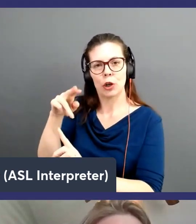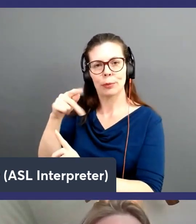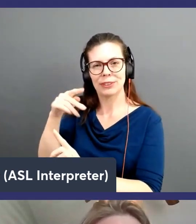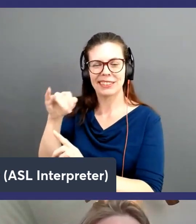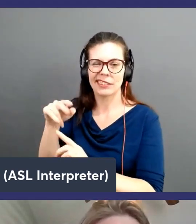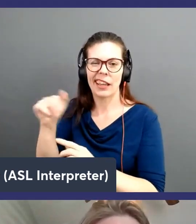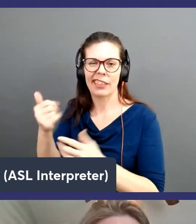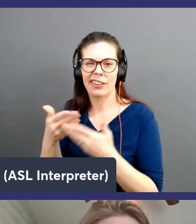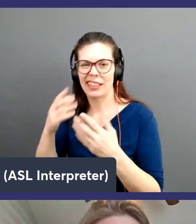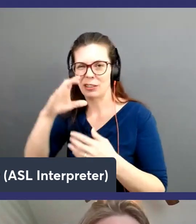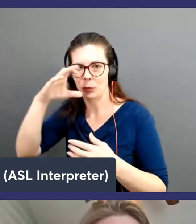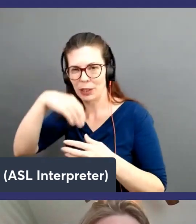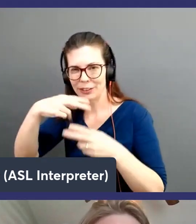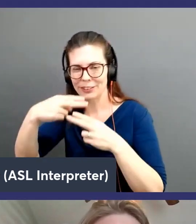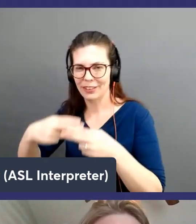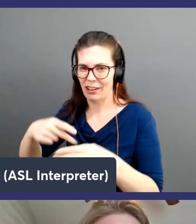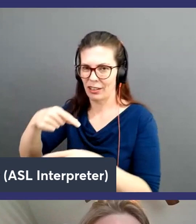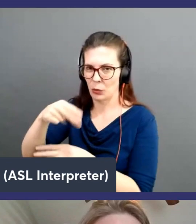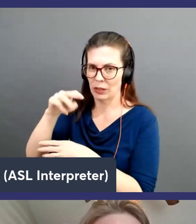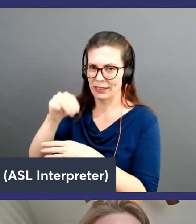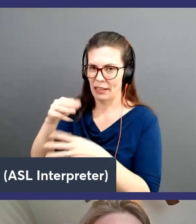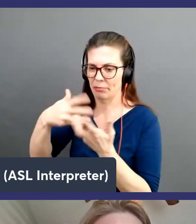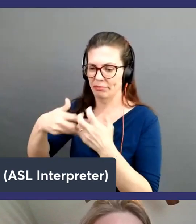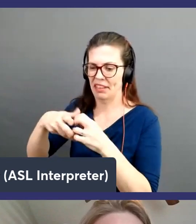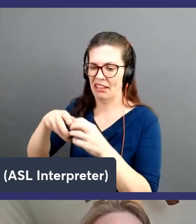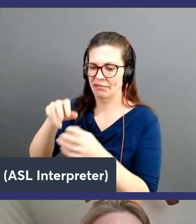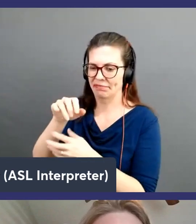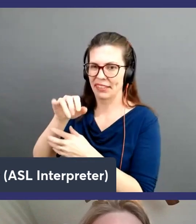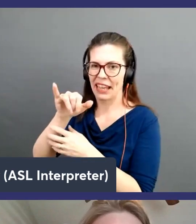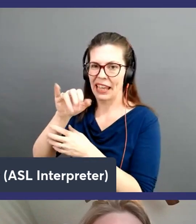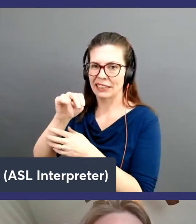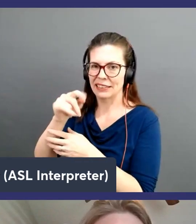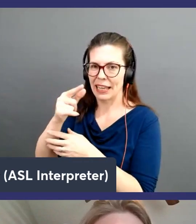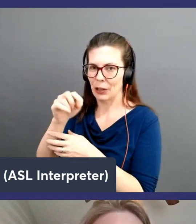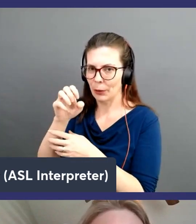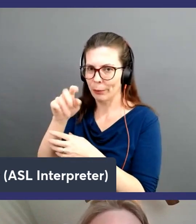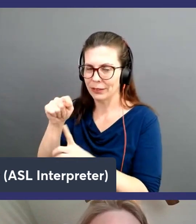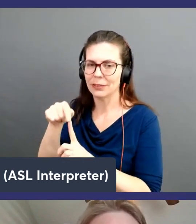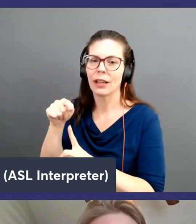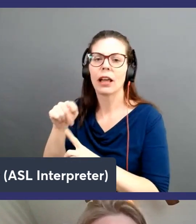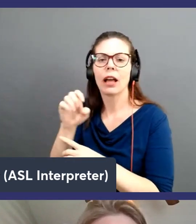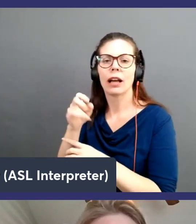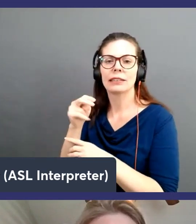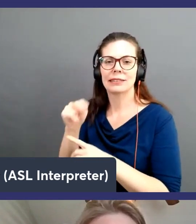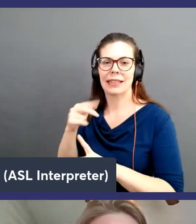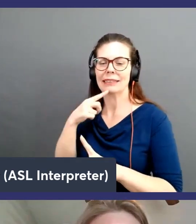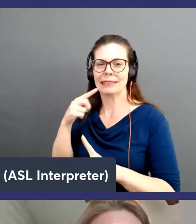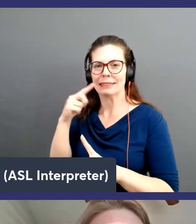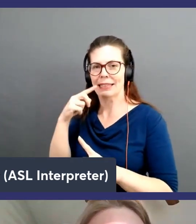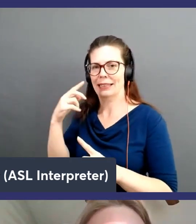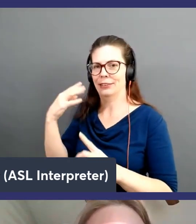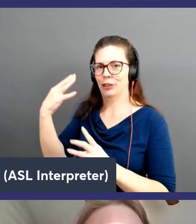called quantum entanglement, which is actually what Einstein called "spooky action at a distance,"